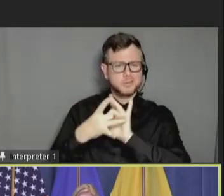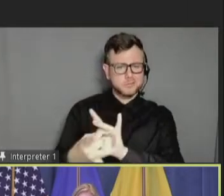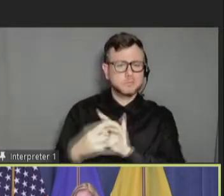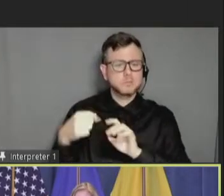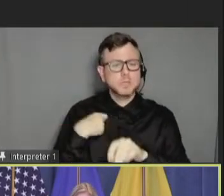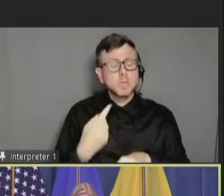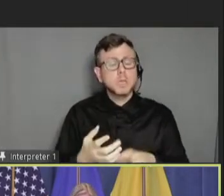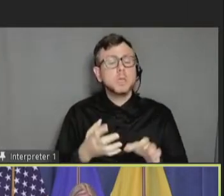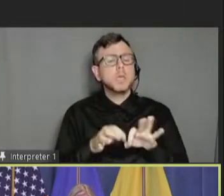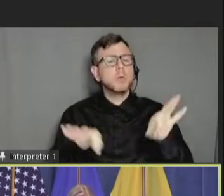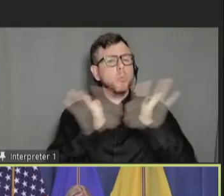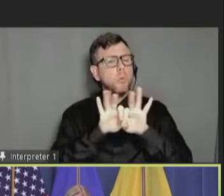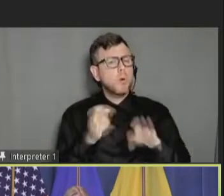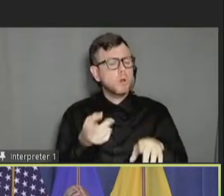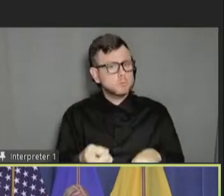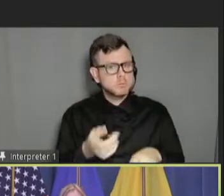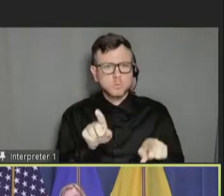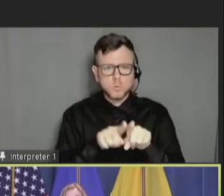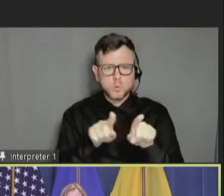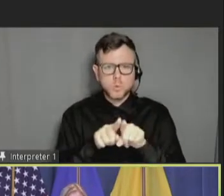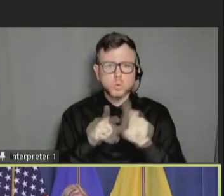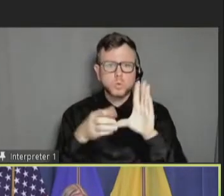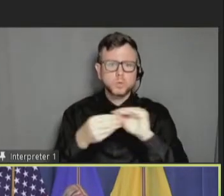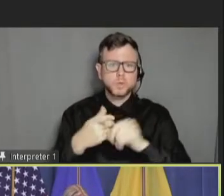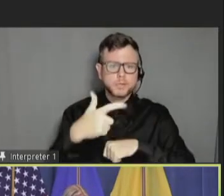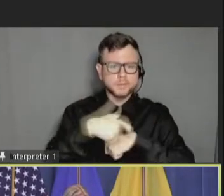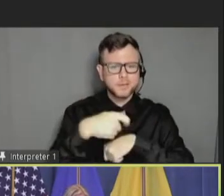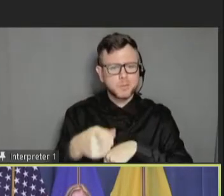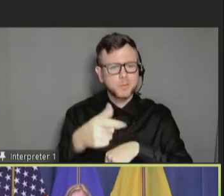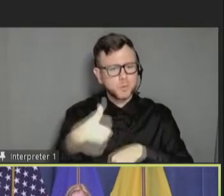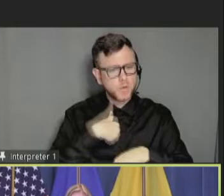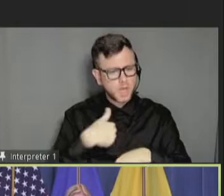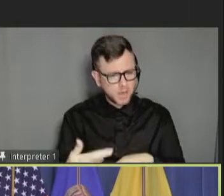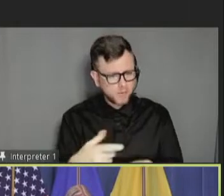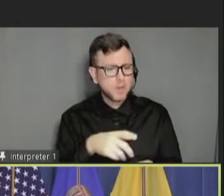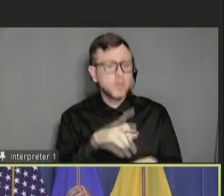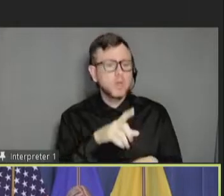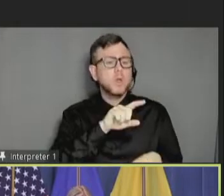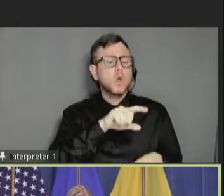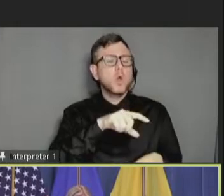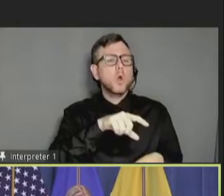of storytelling other forms of qualitative evidence versus more quantitative approaches